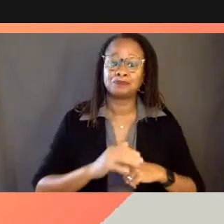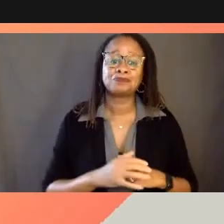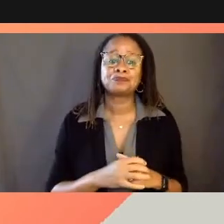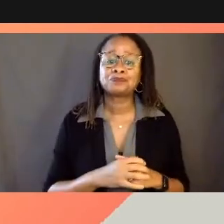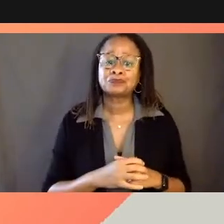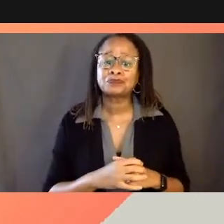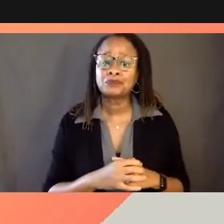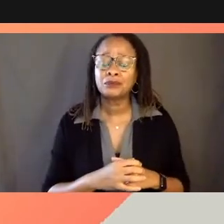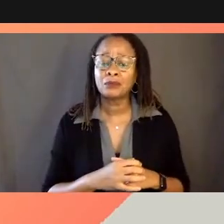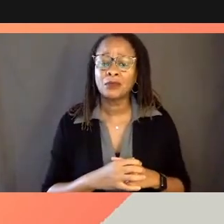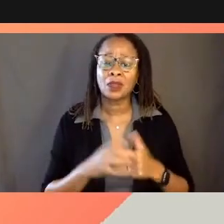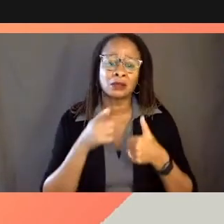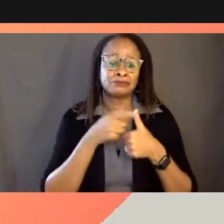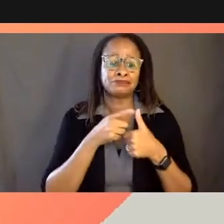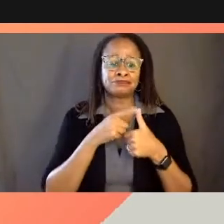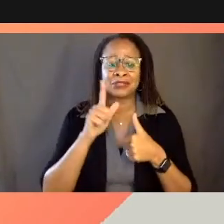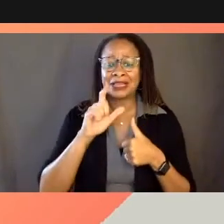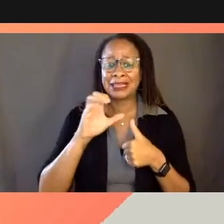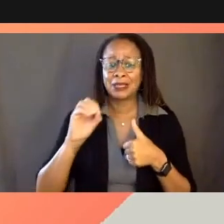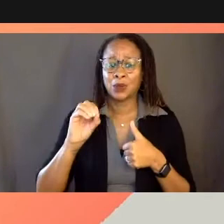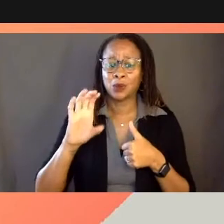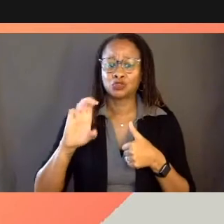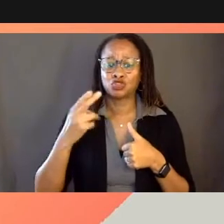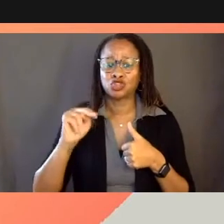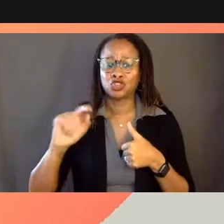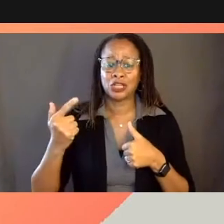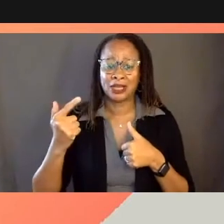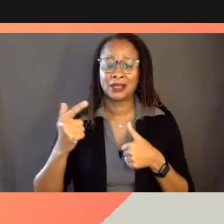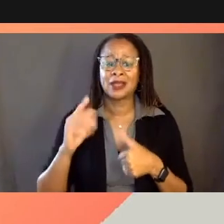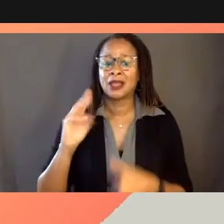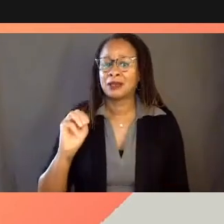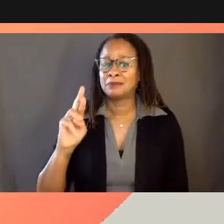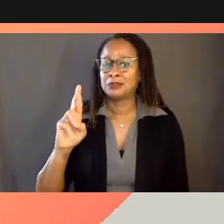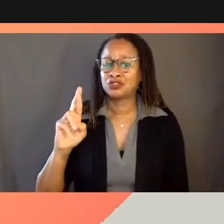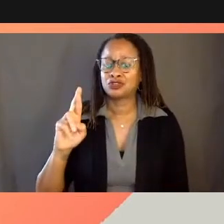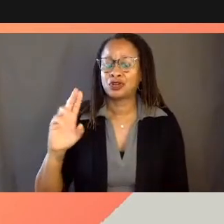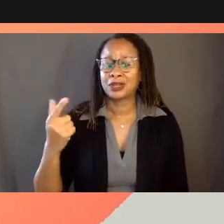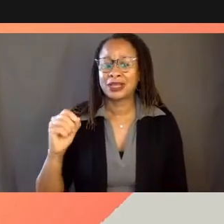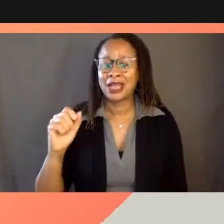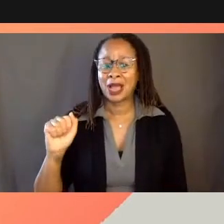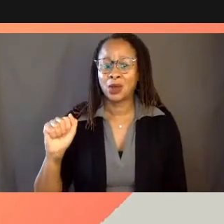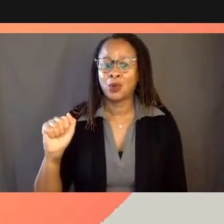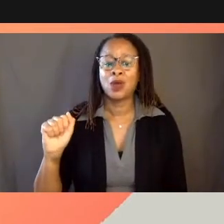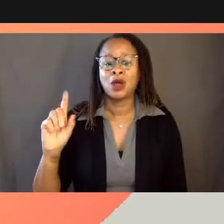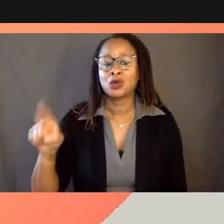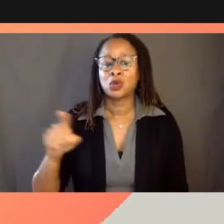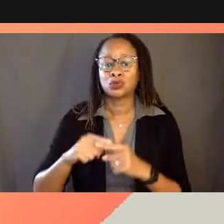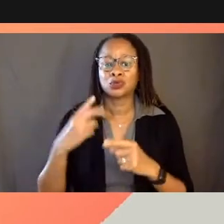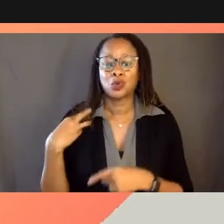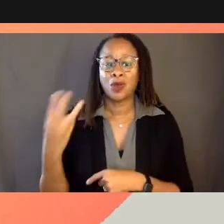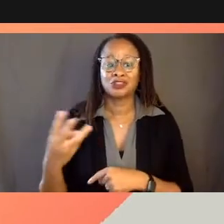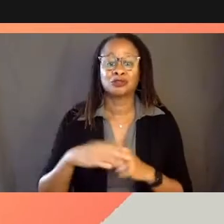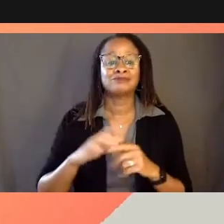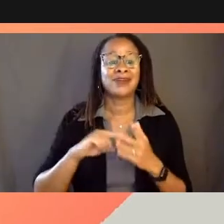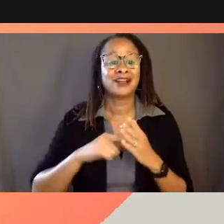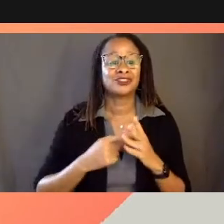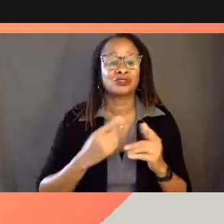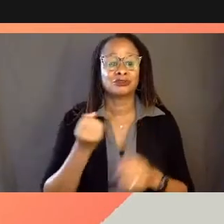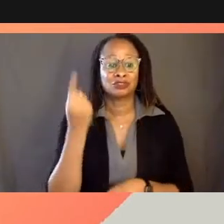One was with Leo Chiang and that was "Mr. Cao Goes to Washington." And I kind of got to understand the ecosystem